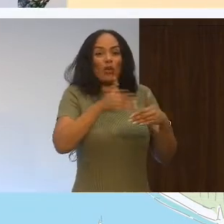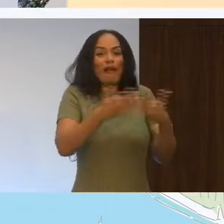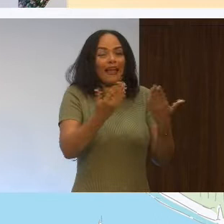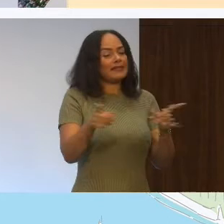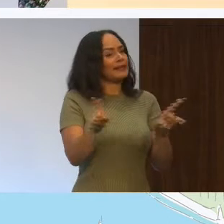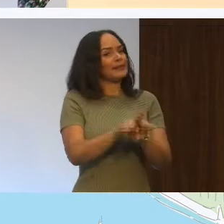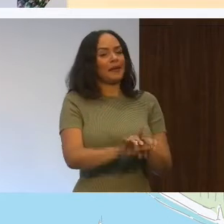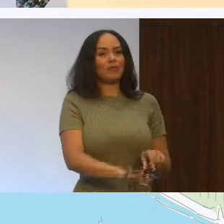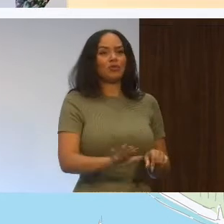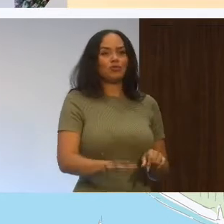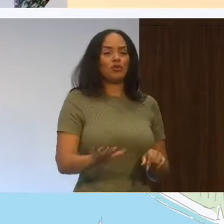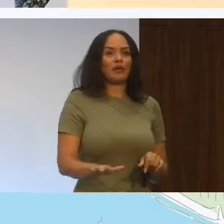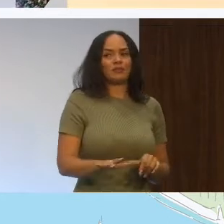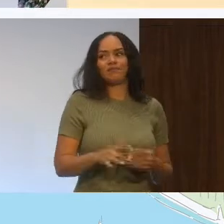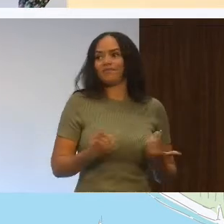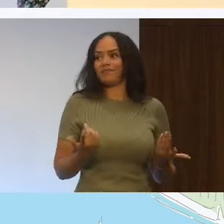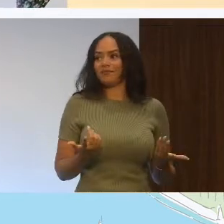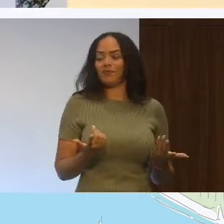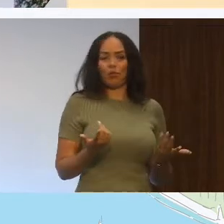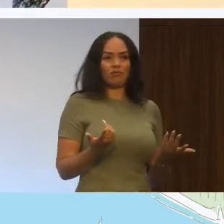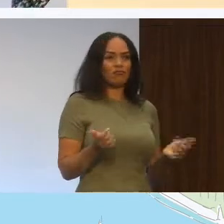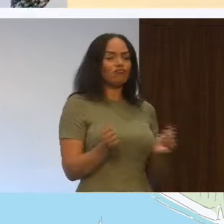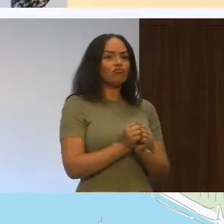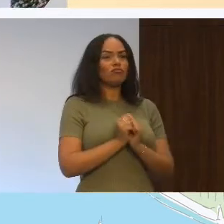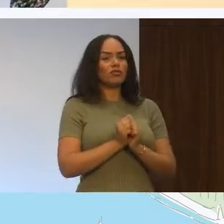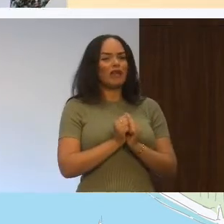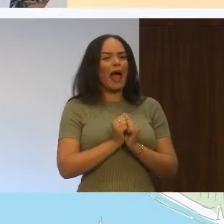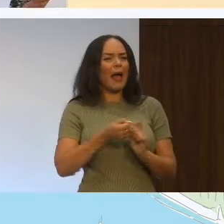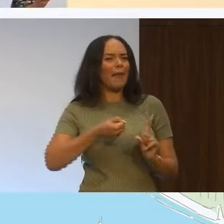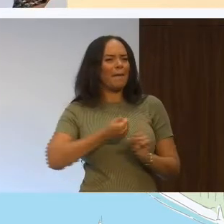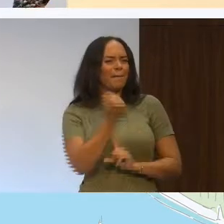So you can start to appreciate the impact that these symptoms in their entirety